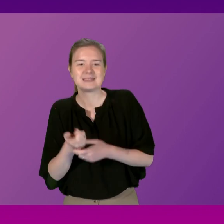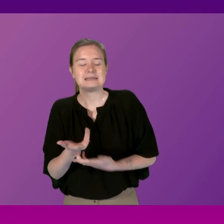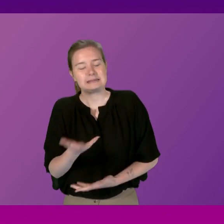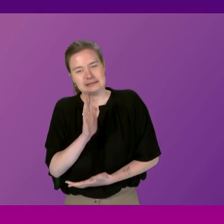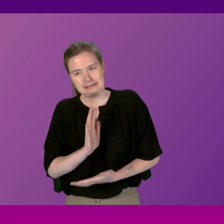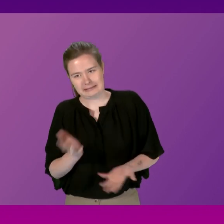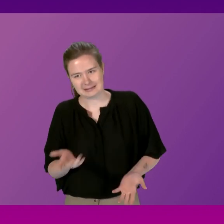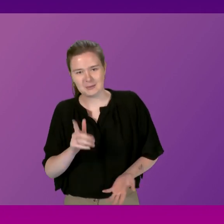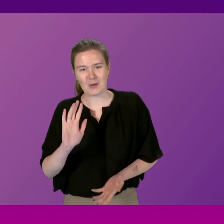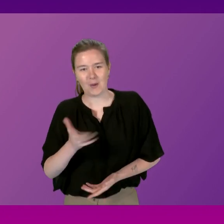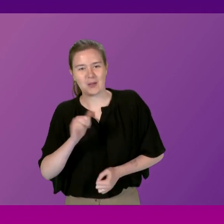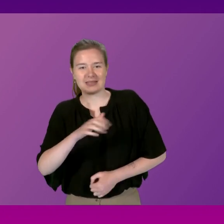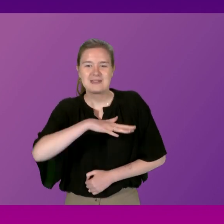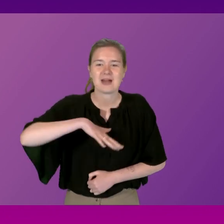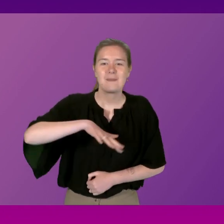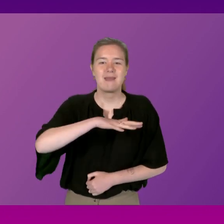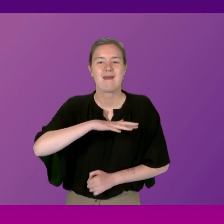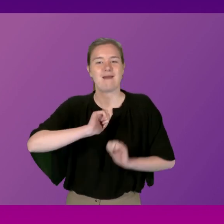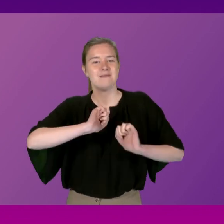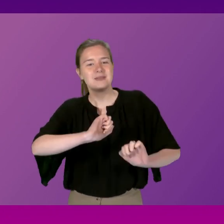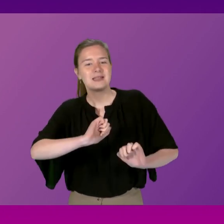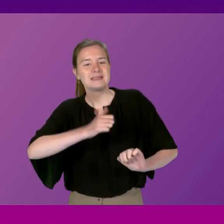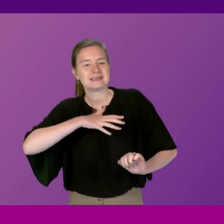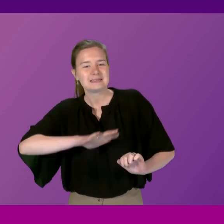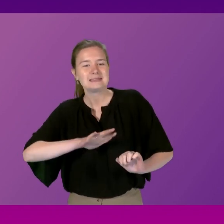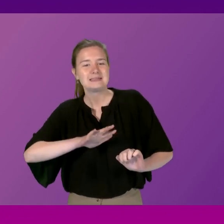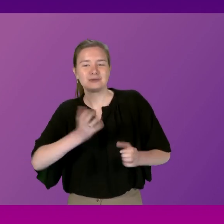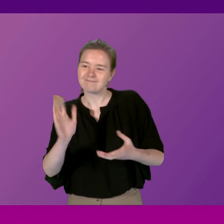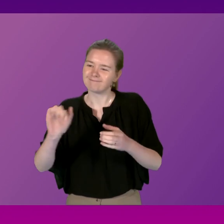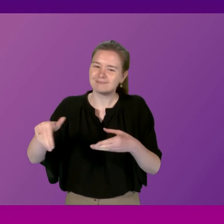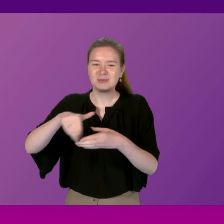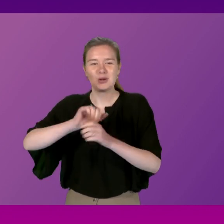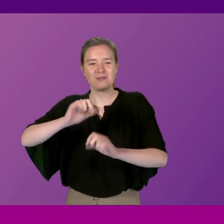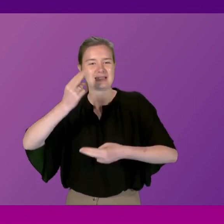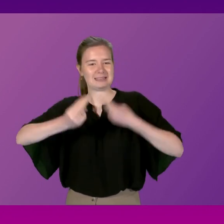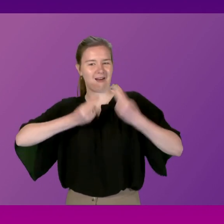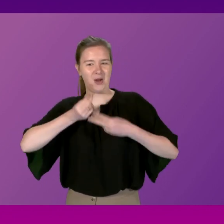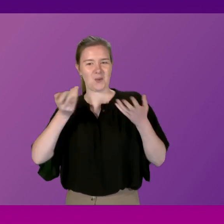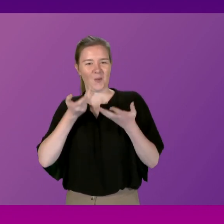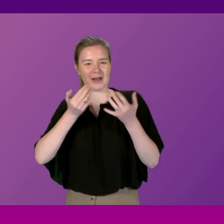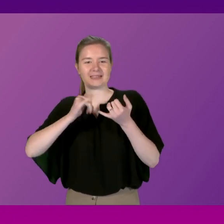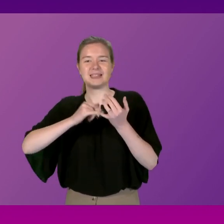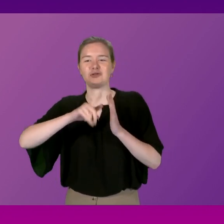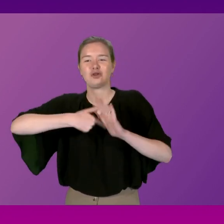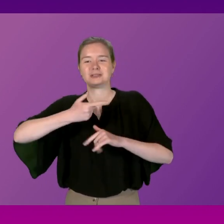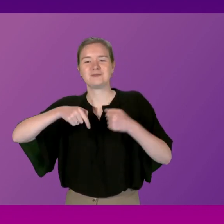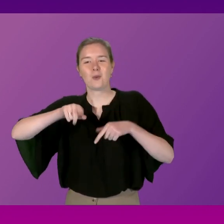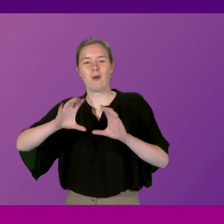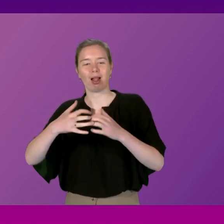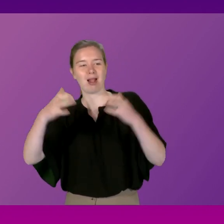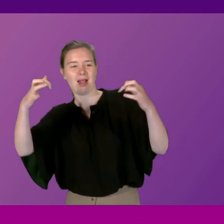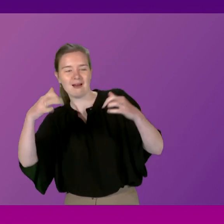as all his family were required to join him for dinner at the St Johnstone stadium.